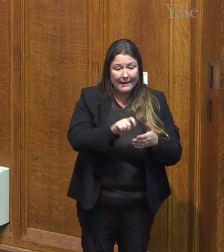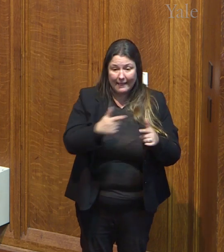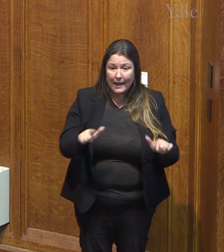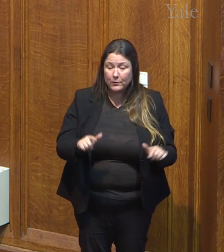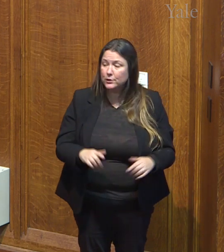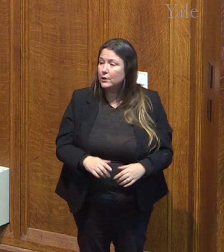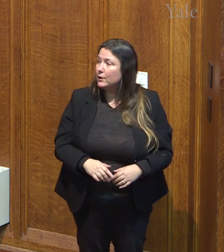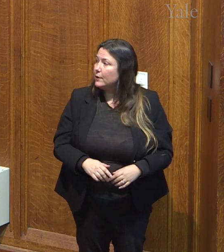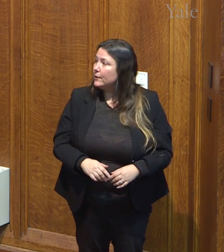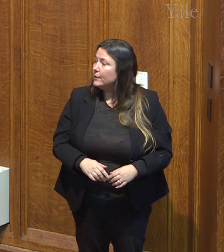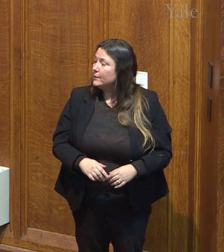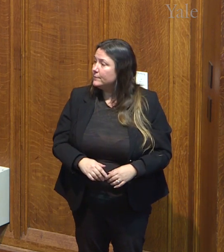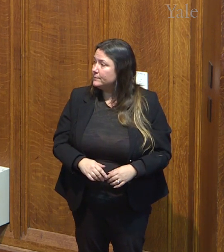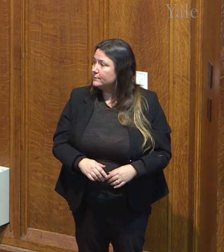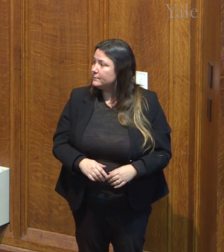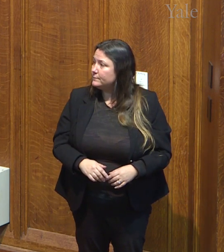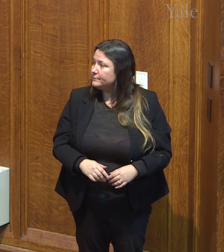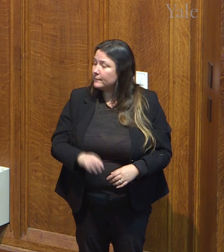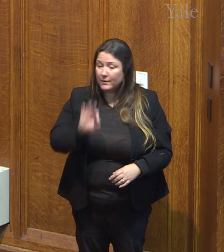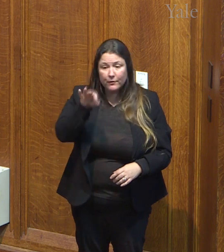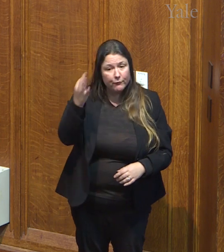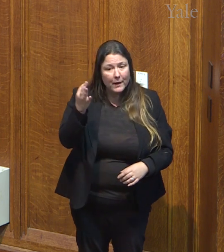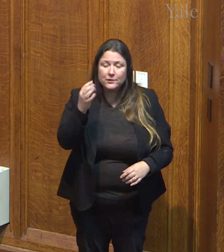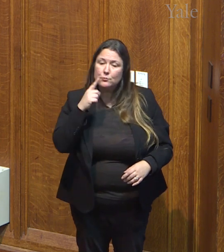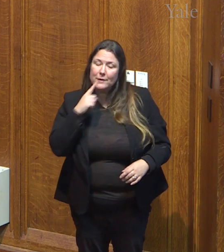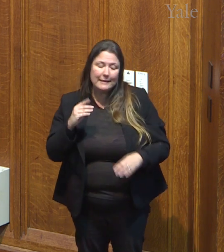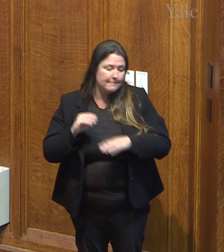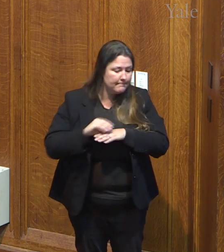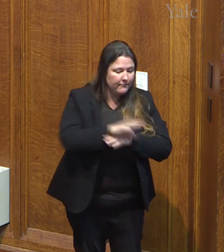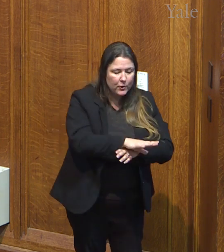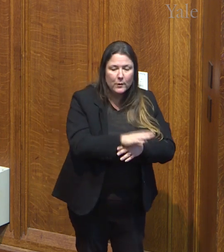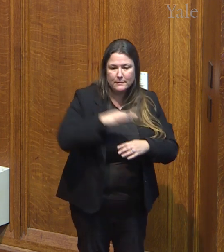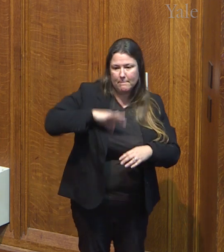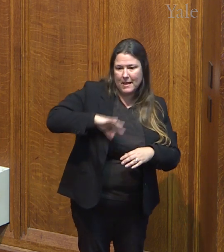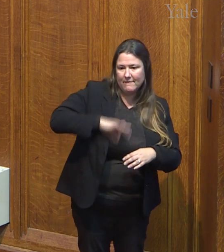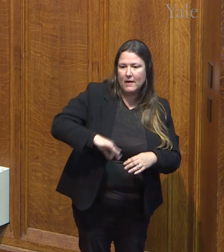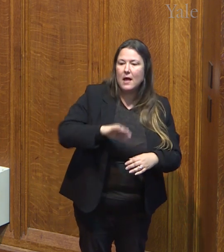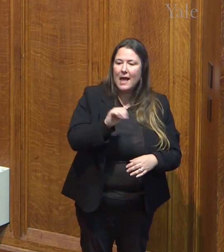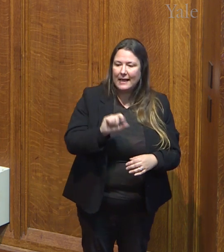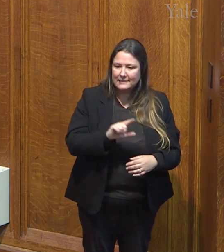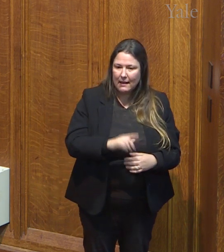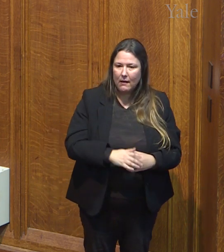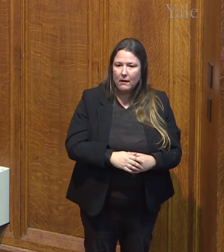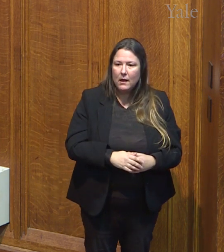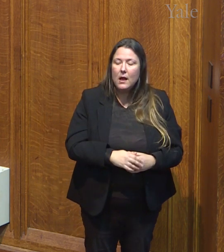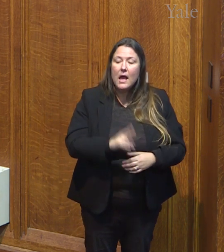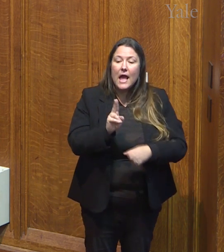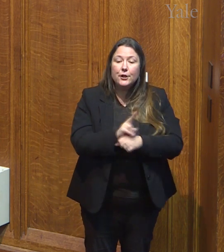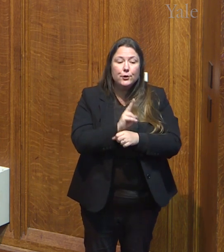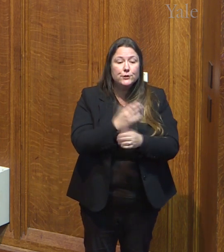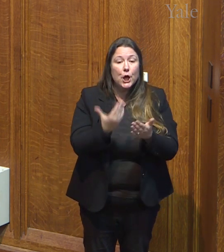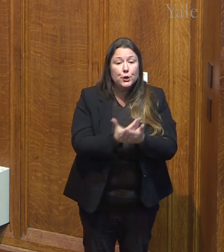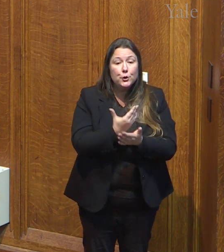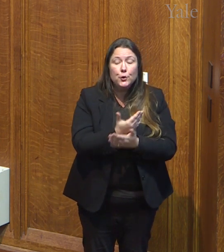of Laurent Clerc enriched American Sign Language with French Sign and used a new combined language, ASL,